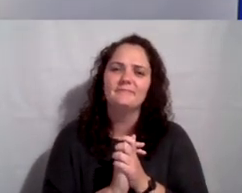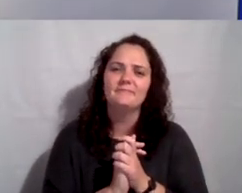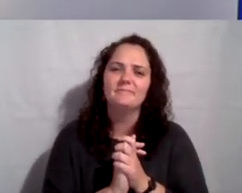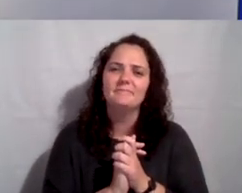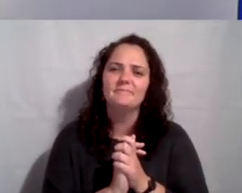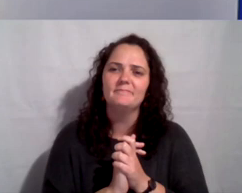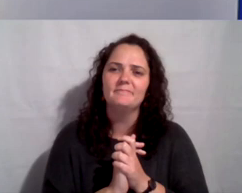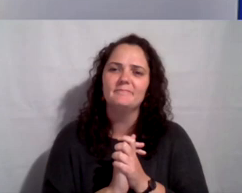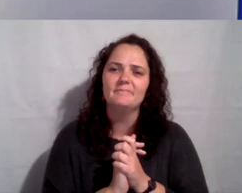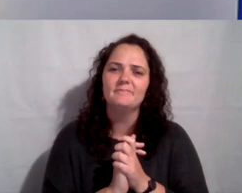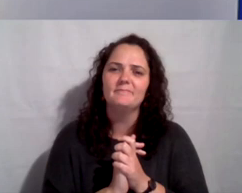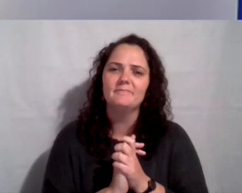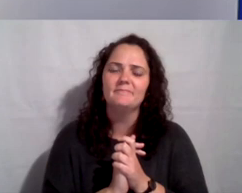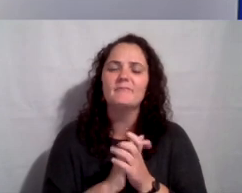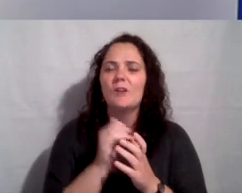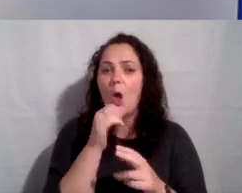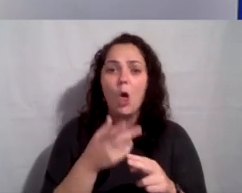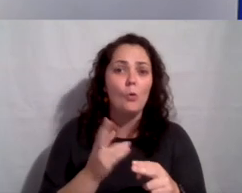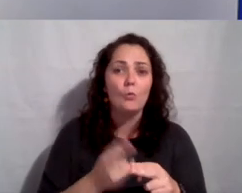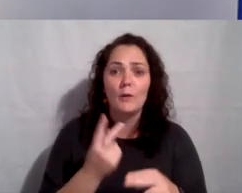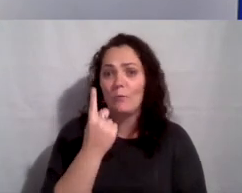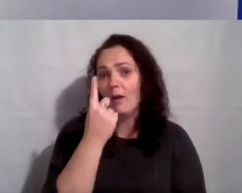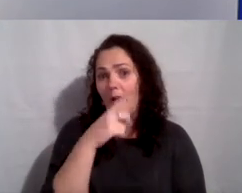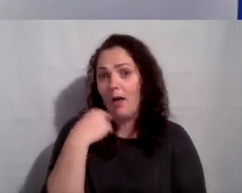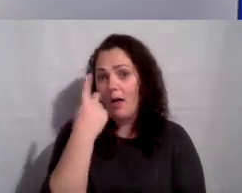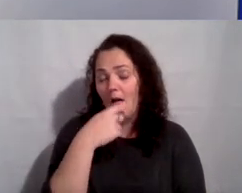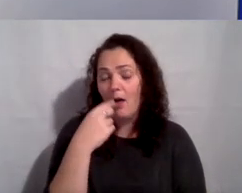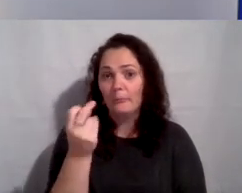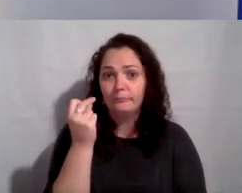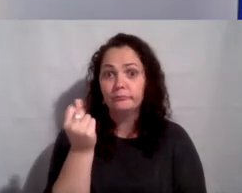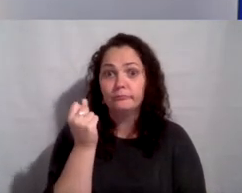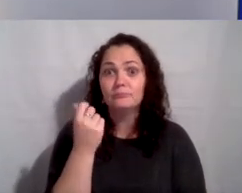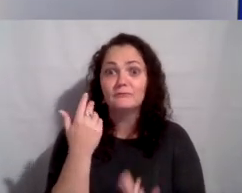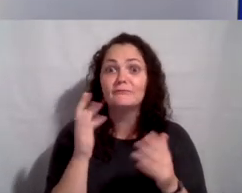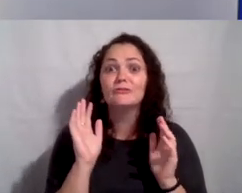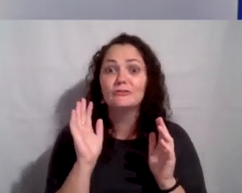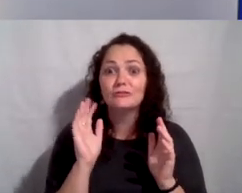very, very quick hour – it's appropriate for gesture drawing, these things always fly by for me, there's a